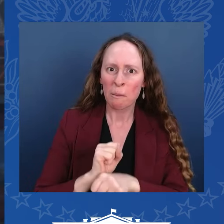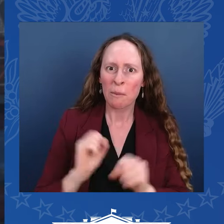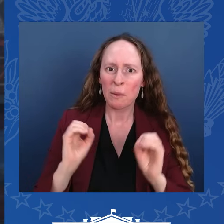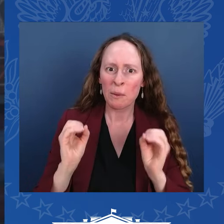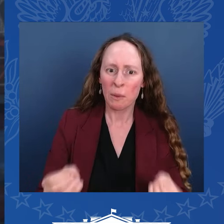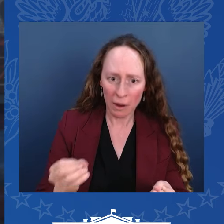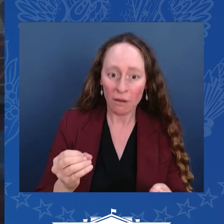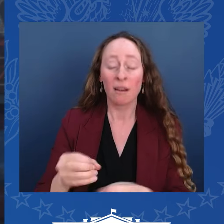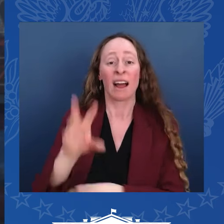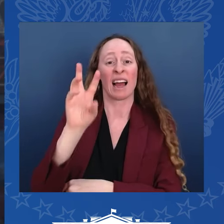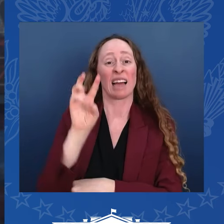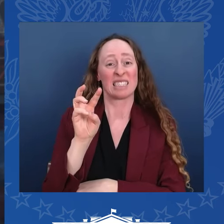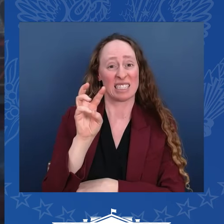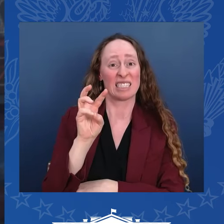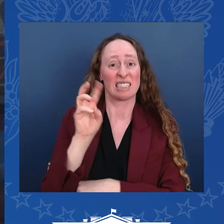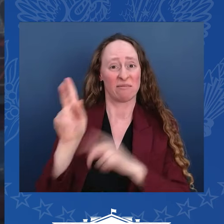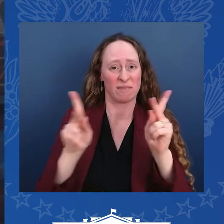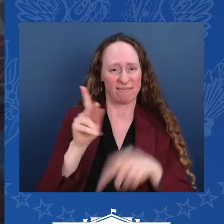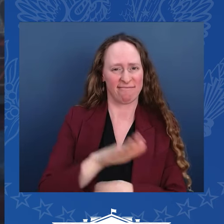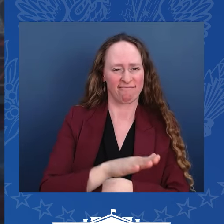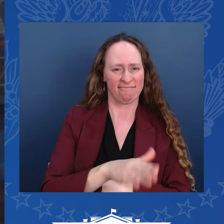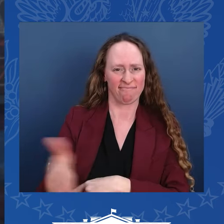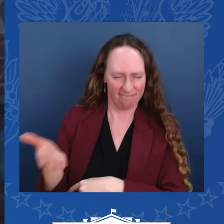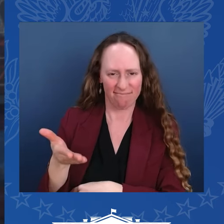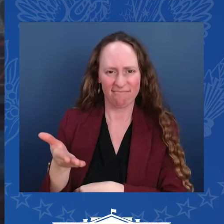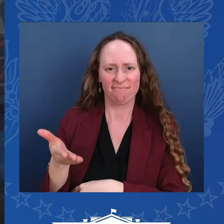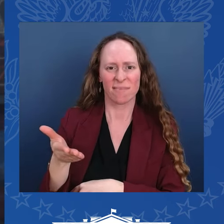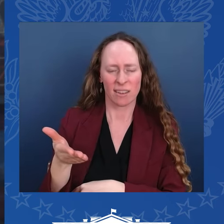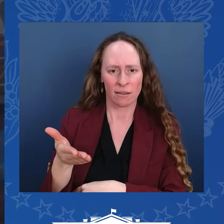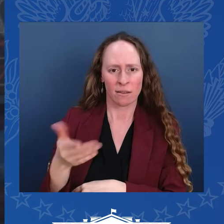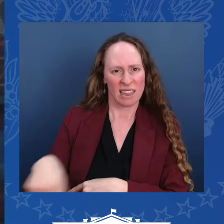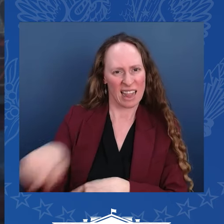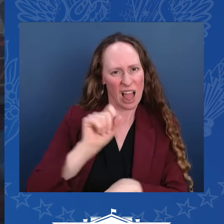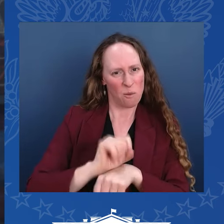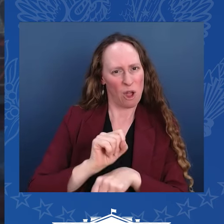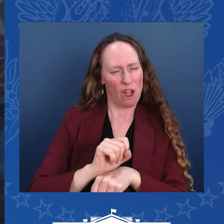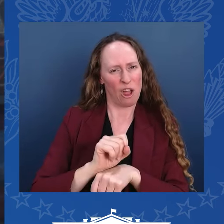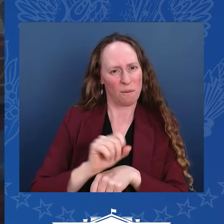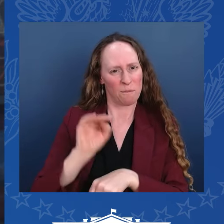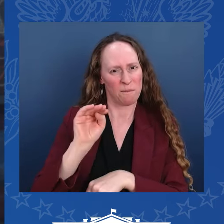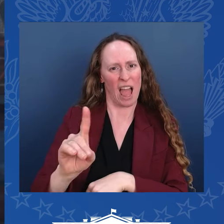strong and selfless. And with our families, as many of you did. And I vowed to them,